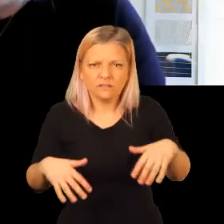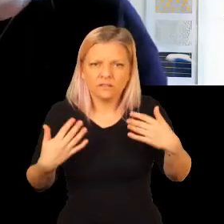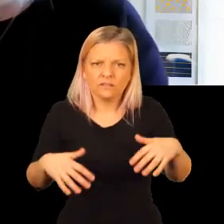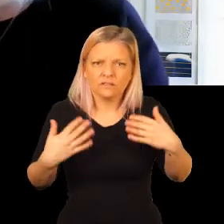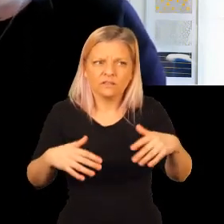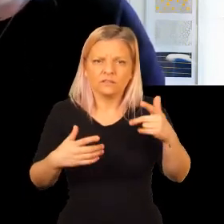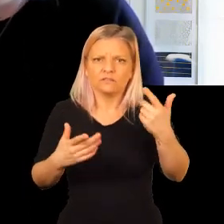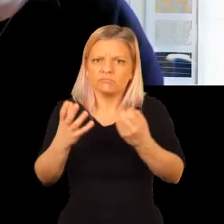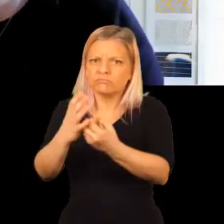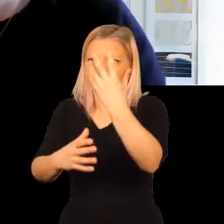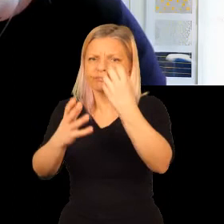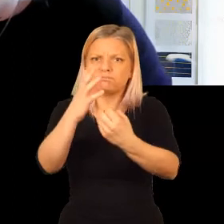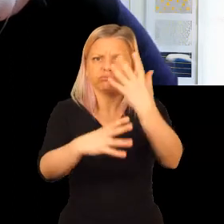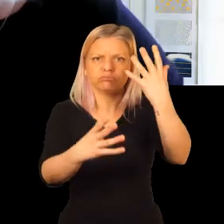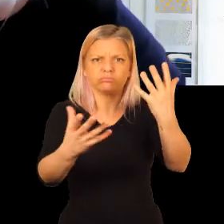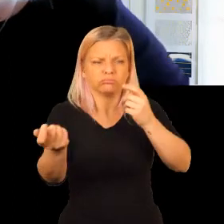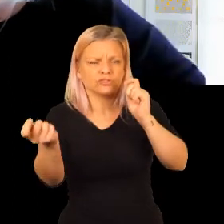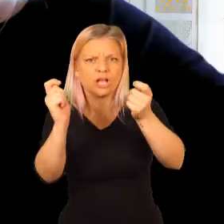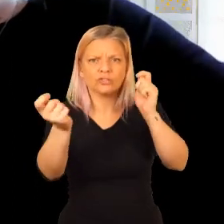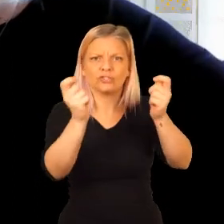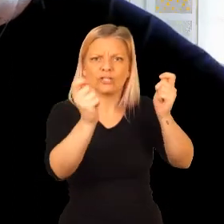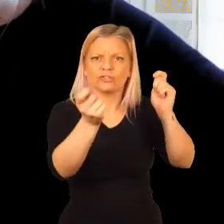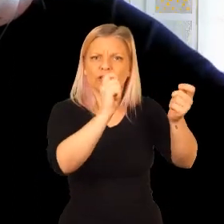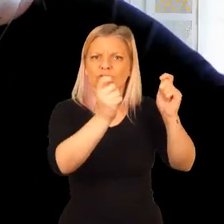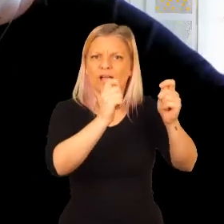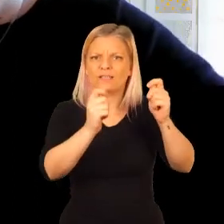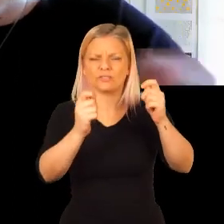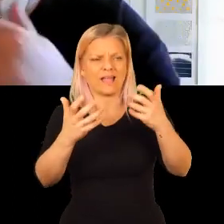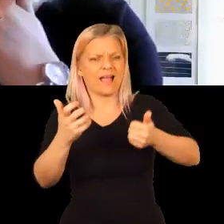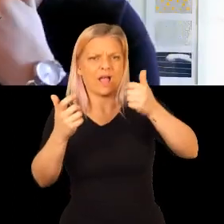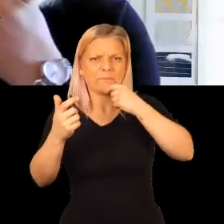and you know civil rights and it's like some significant and radical changes happened when